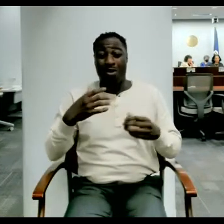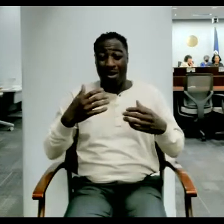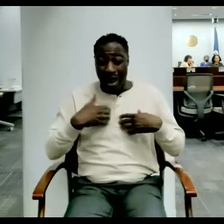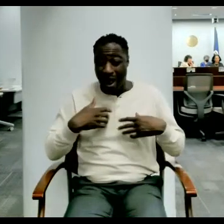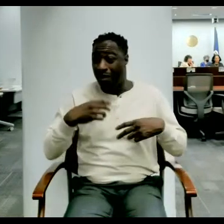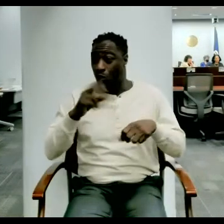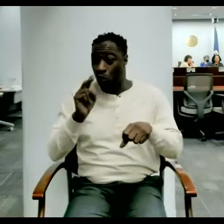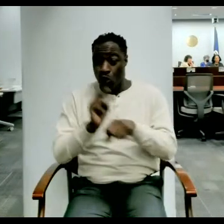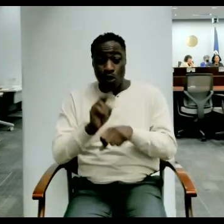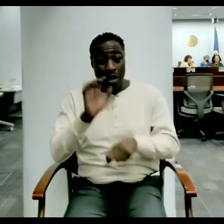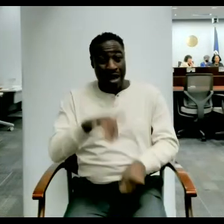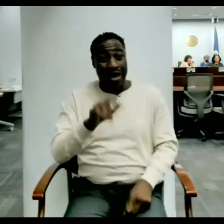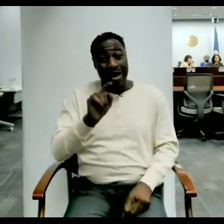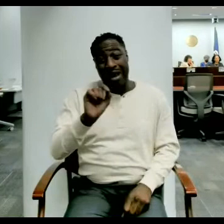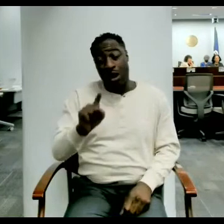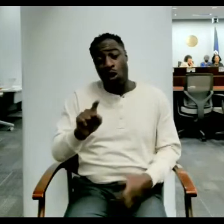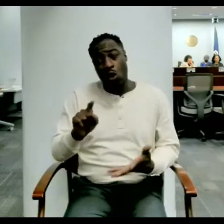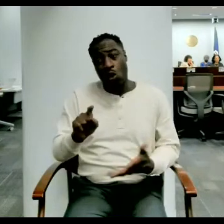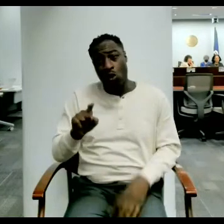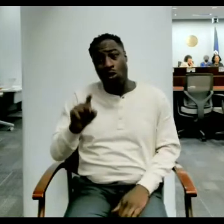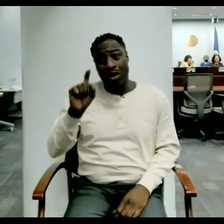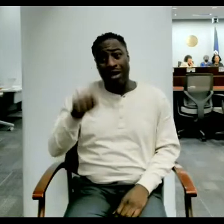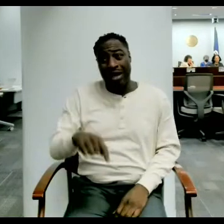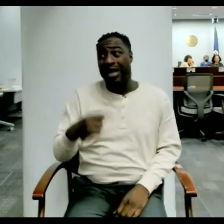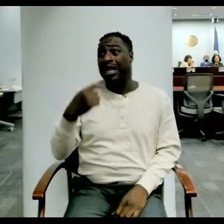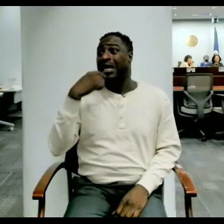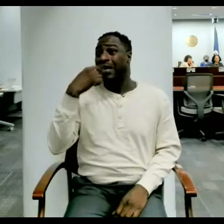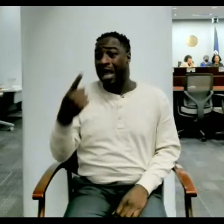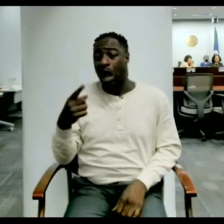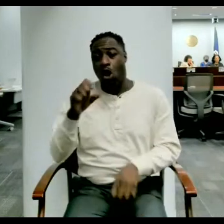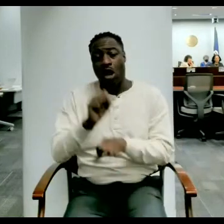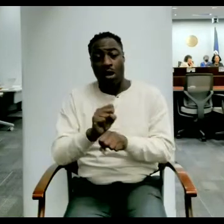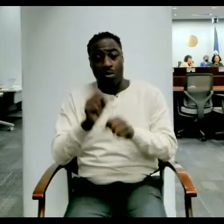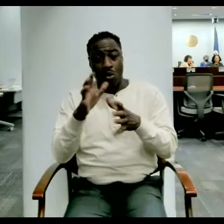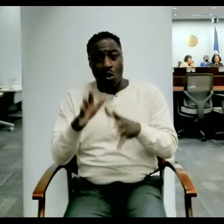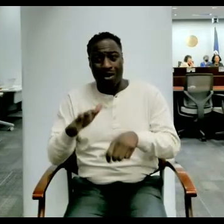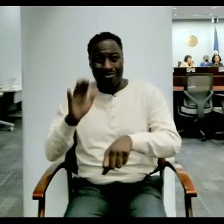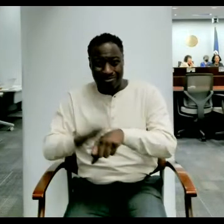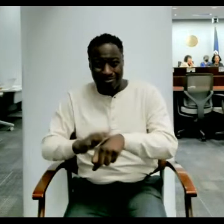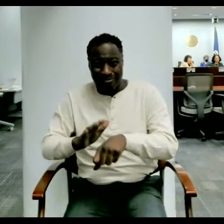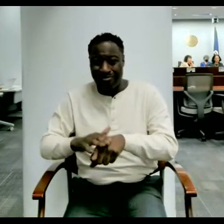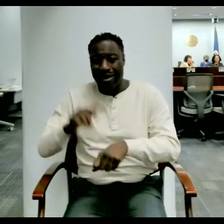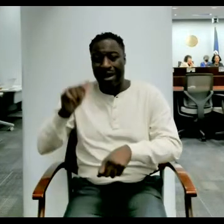the employer needs to know that they need to make sure that it is an effective tool and